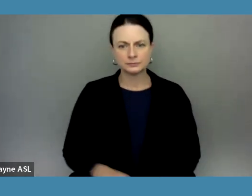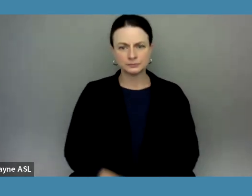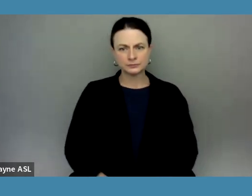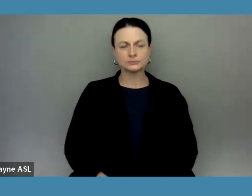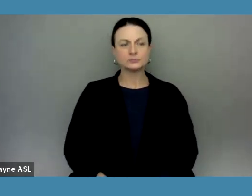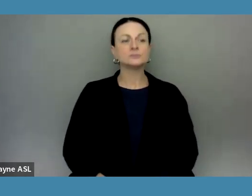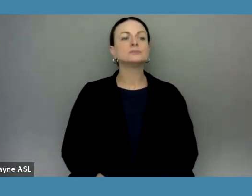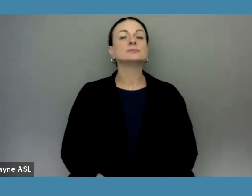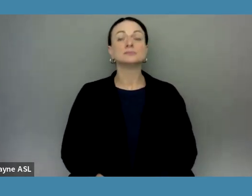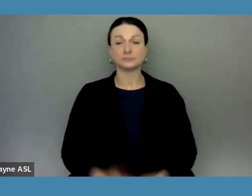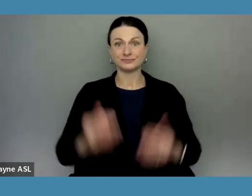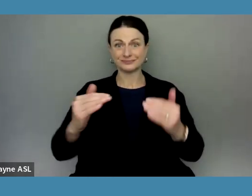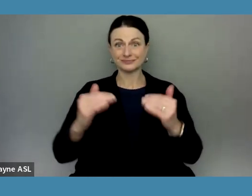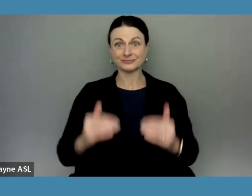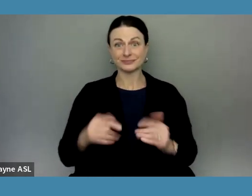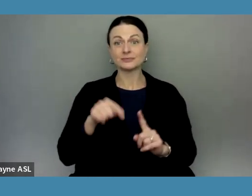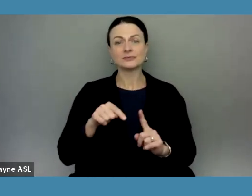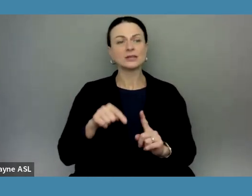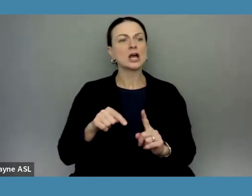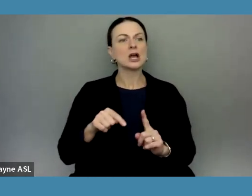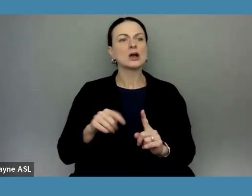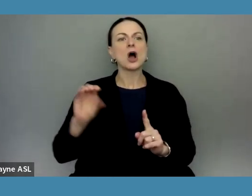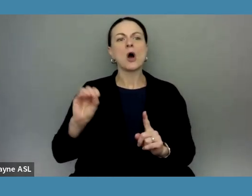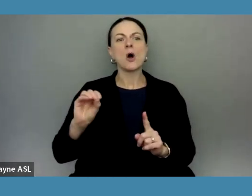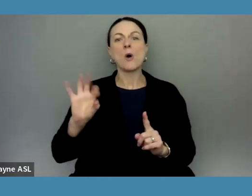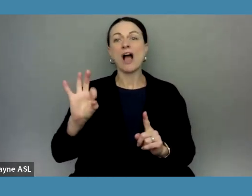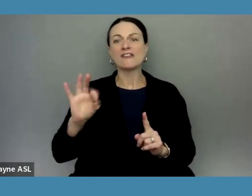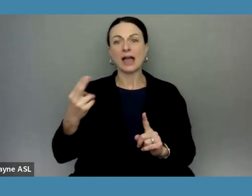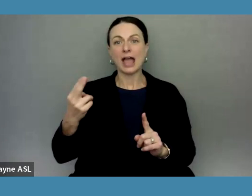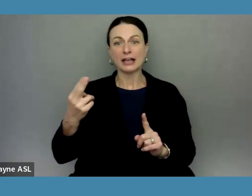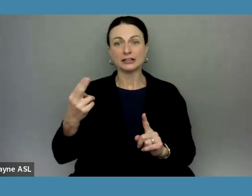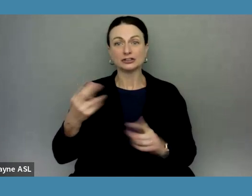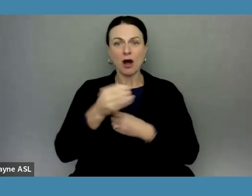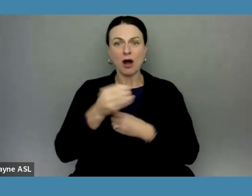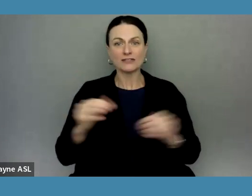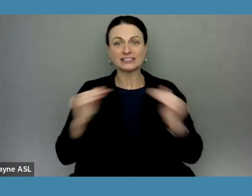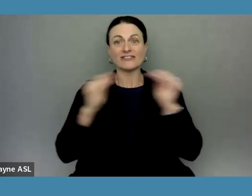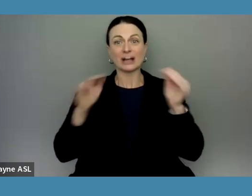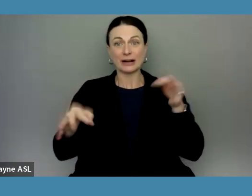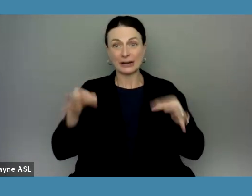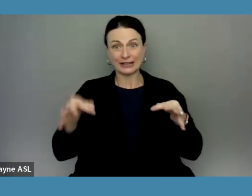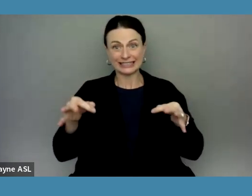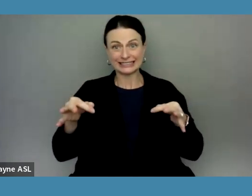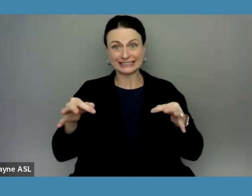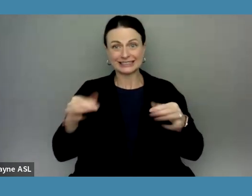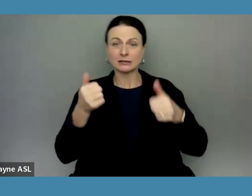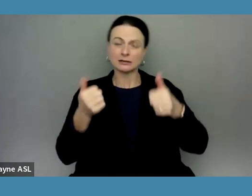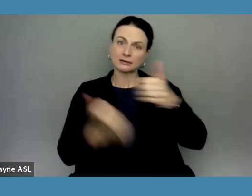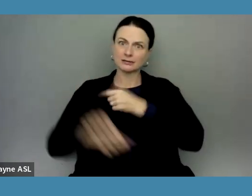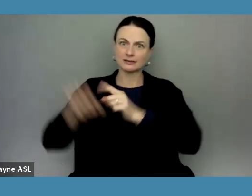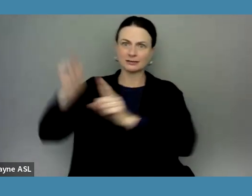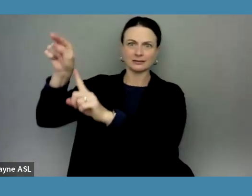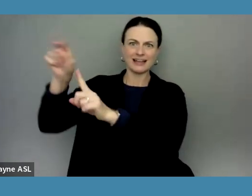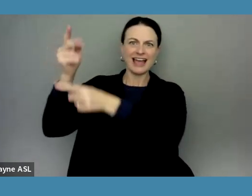So specifically the Office of Fair Hearings, OFH is part of the Agency for Healthcare Administration